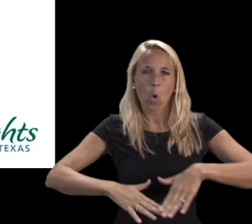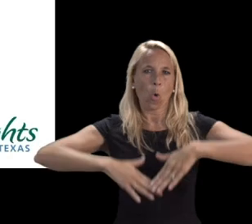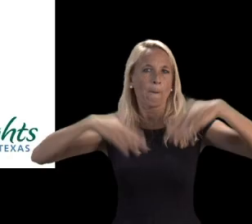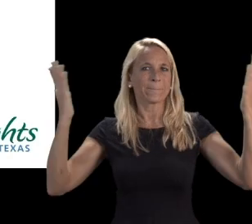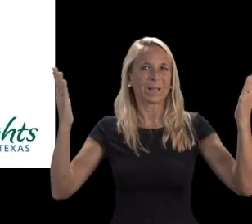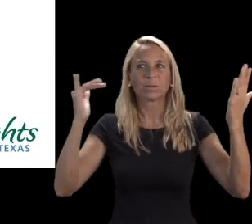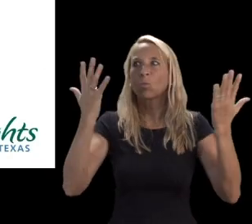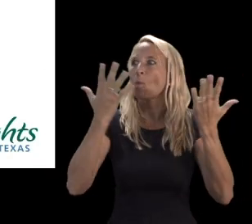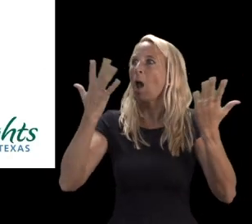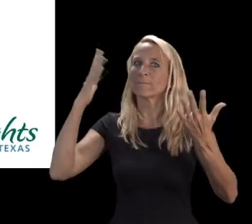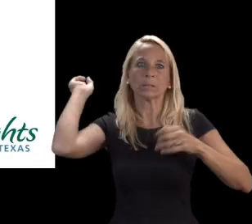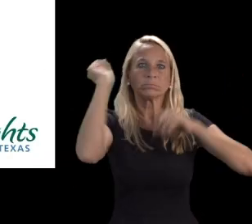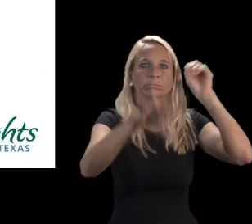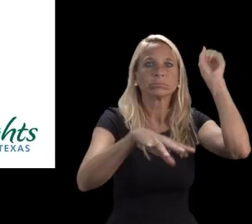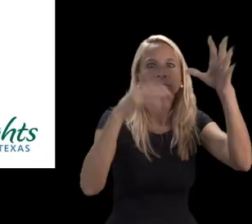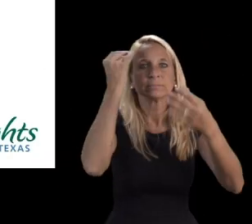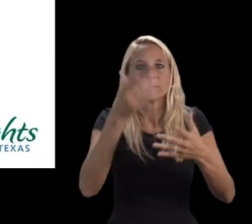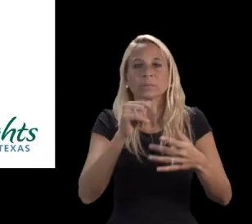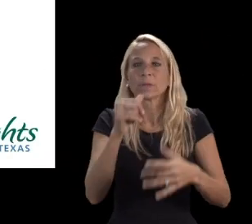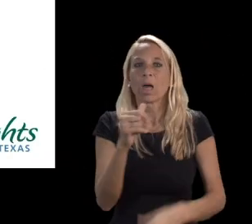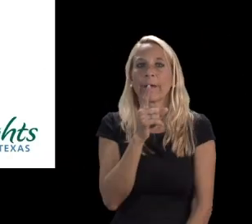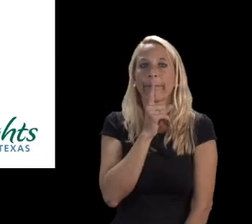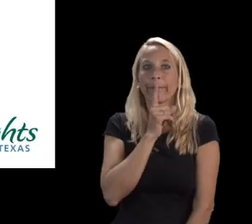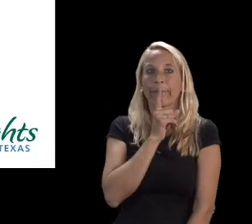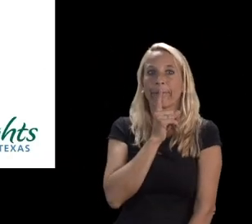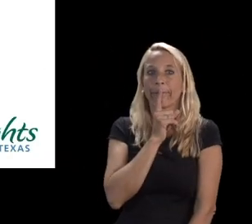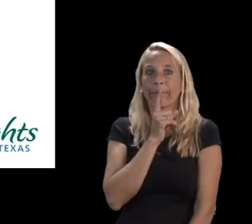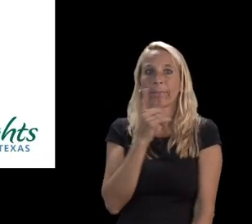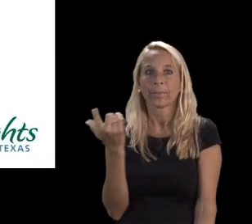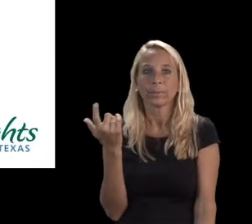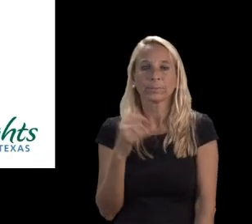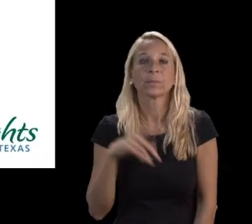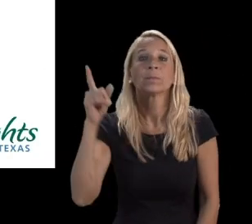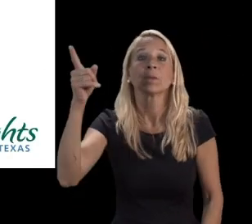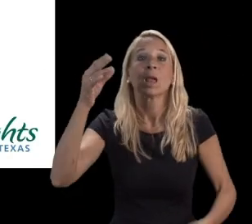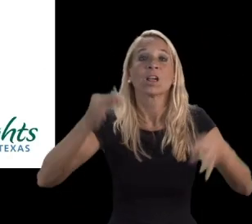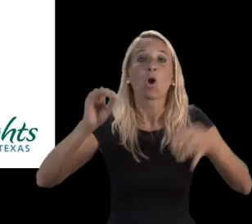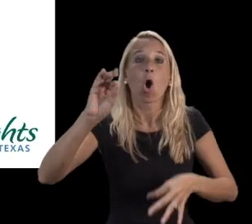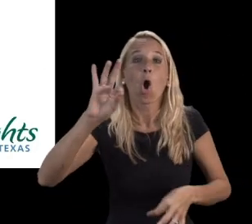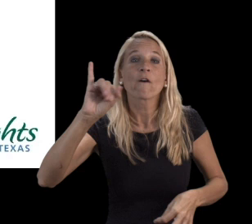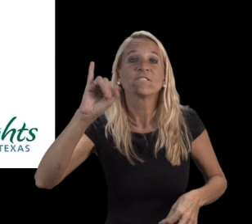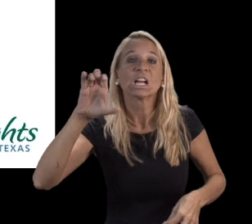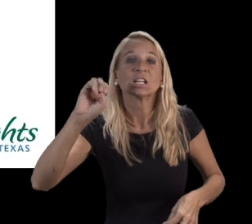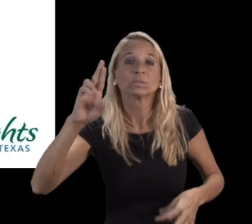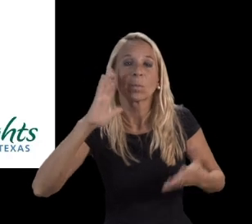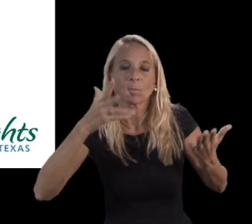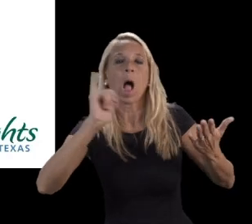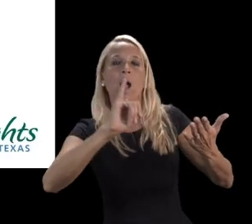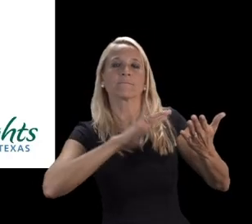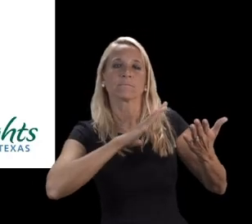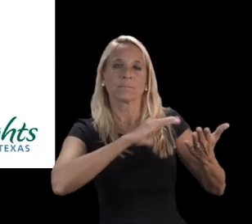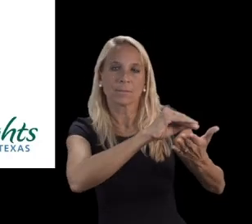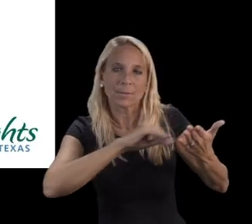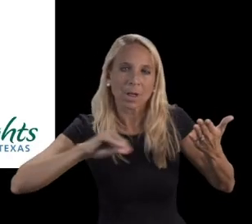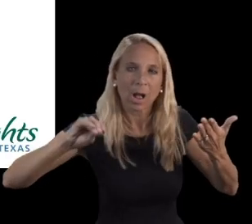open to submit that to you. The hearing officer's likely going to give you a date that which you have to submit that information.